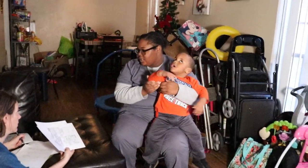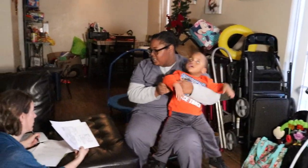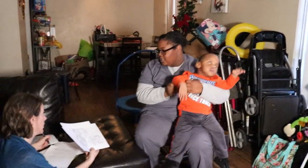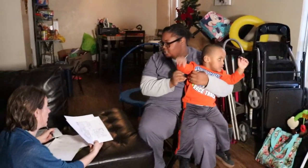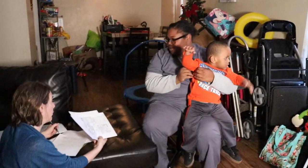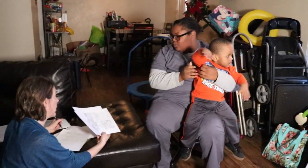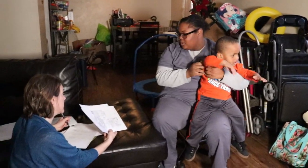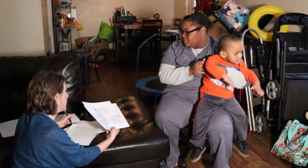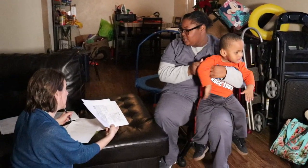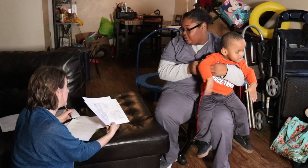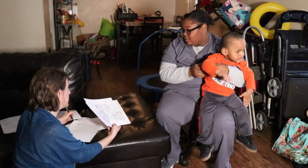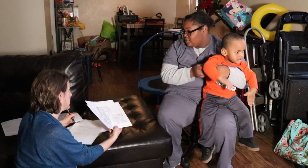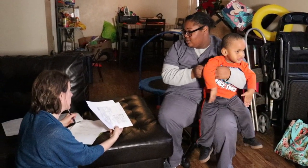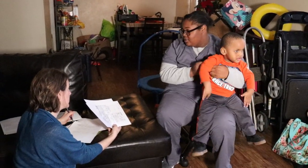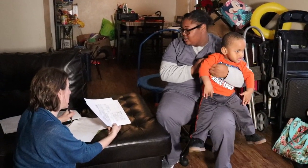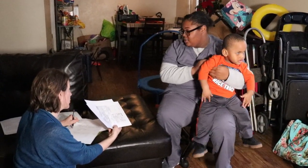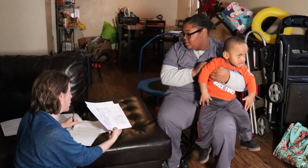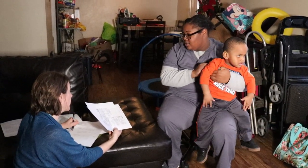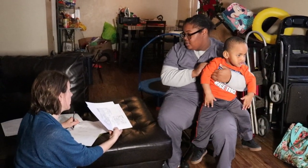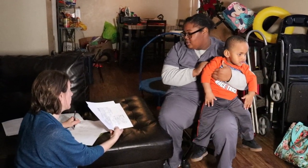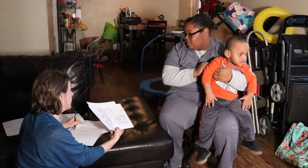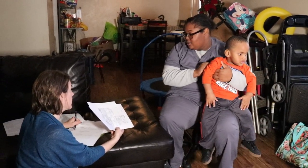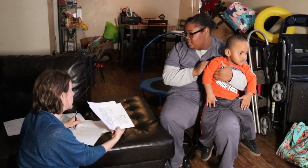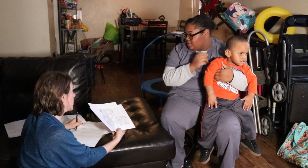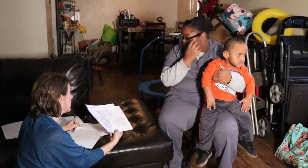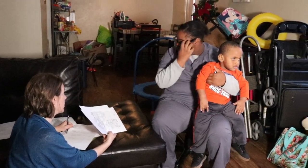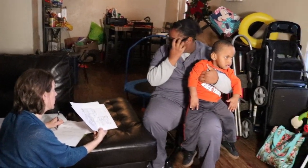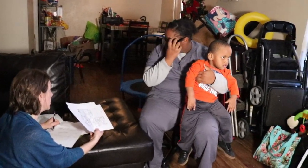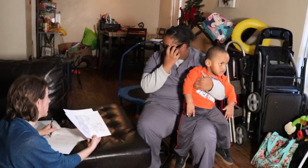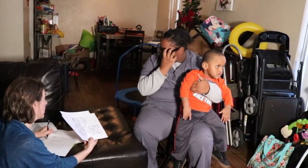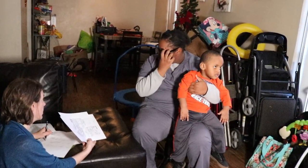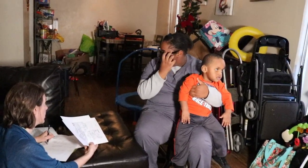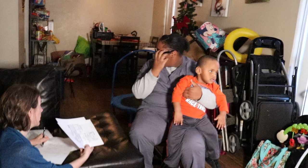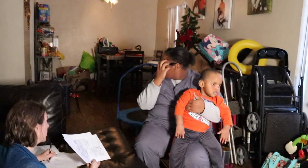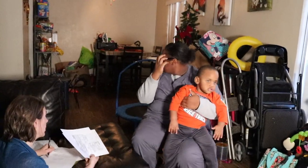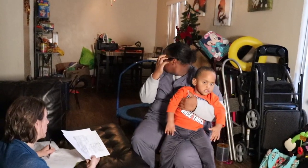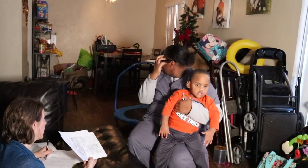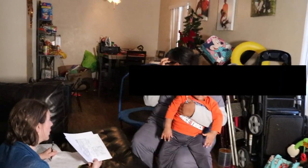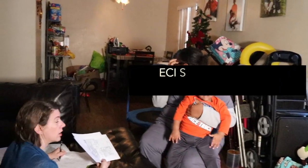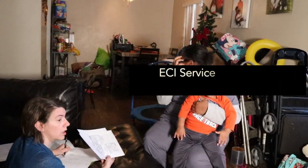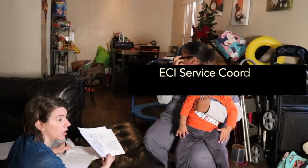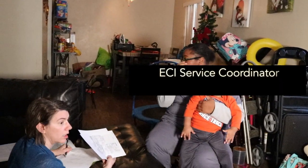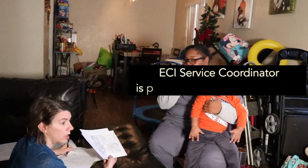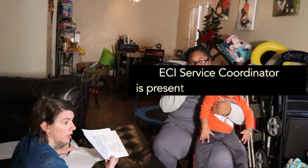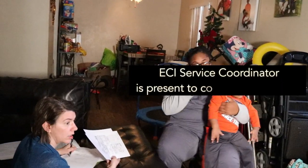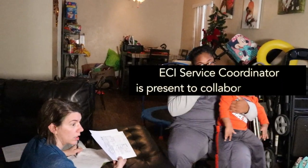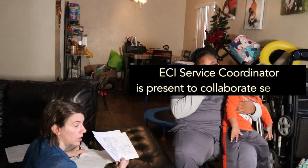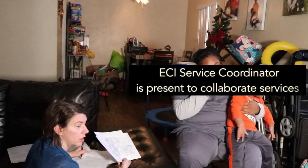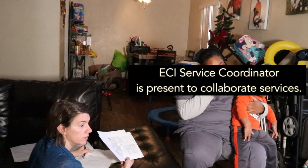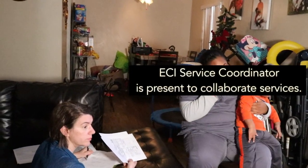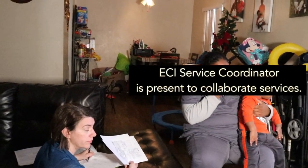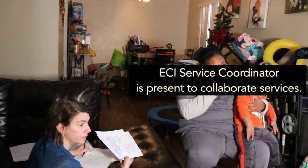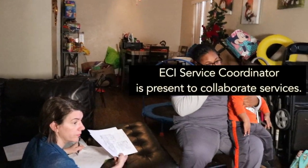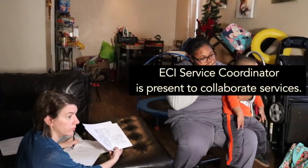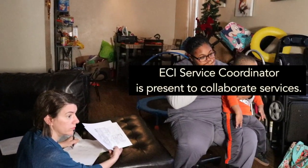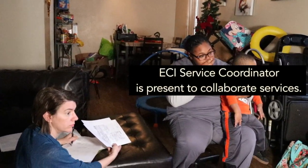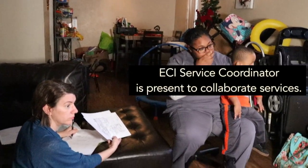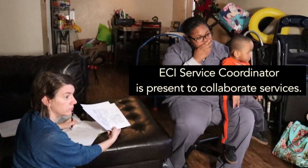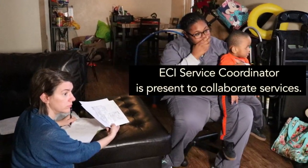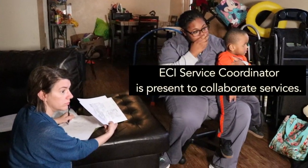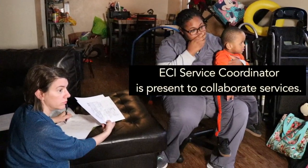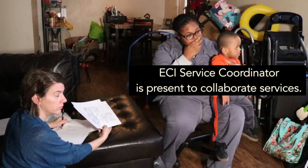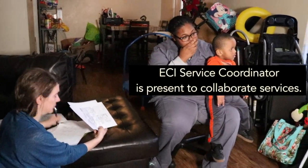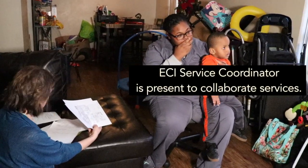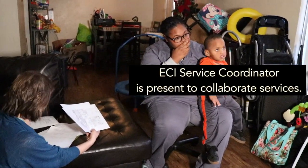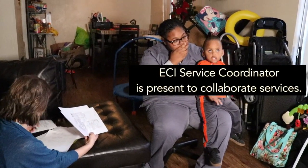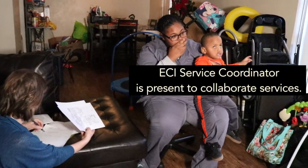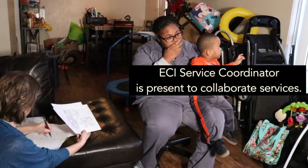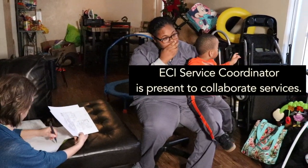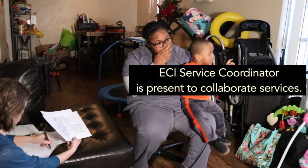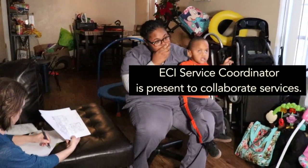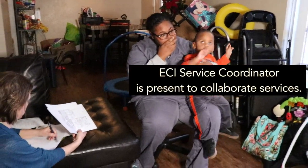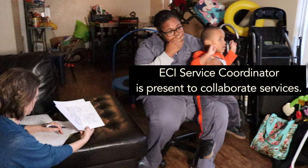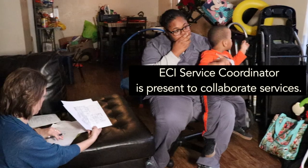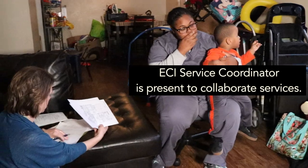was in October of this year? The second one that I found was 9/18 of 17 by Kelly.